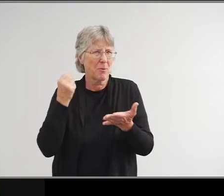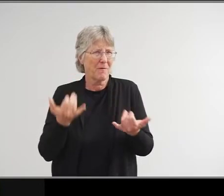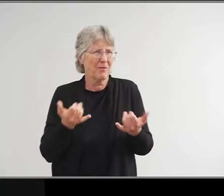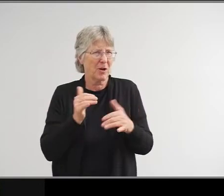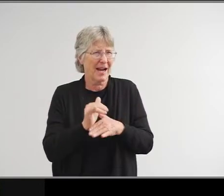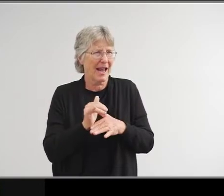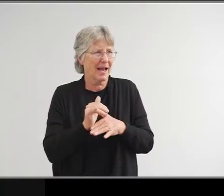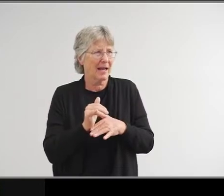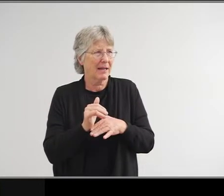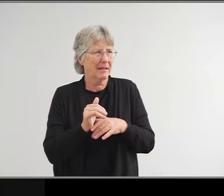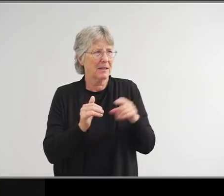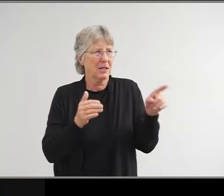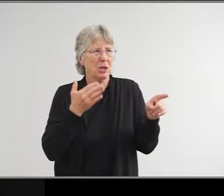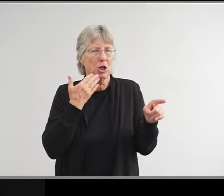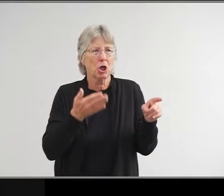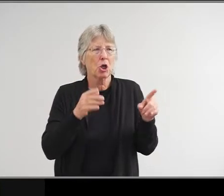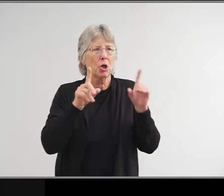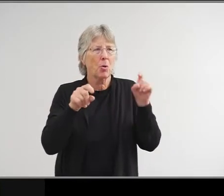That's a good question. Who would like to take that?